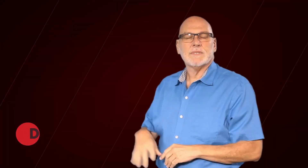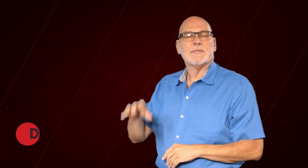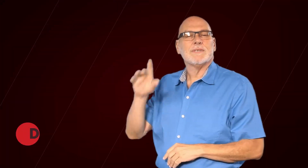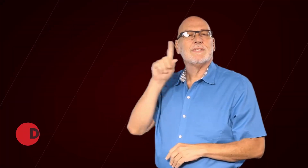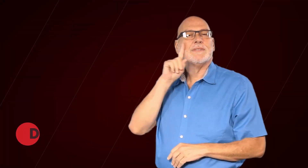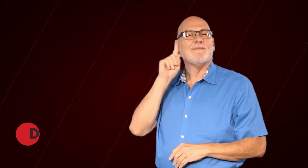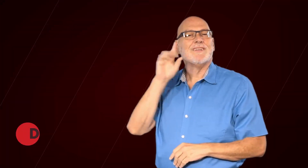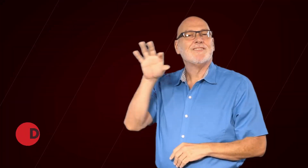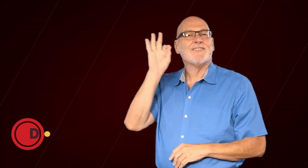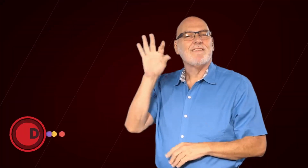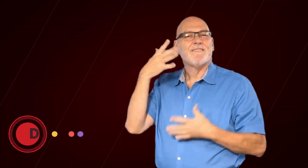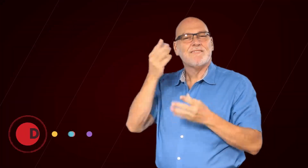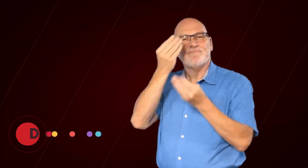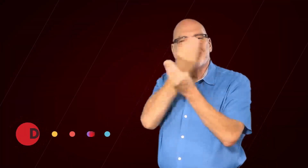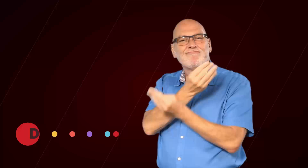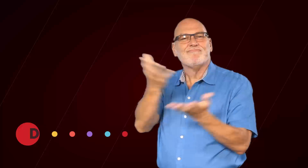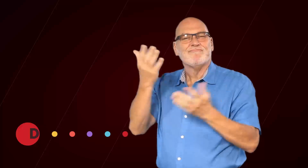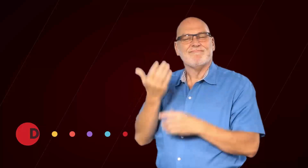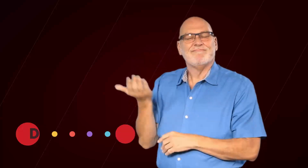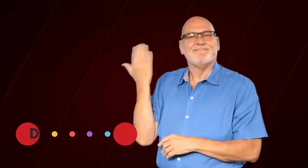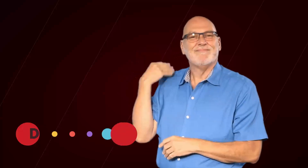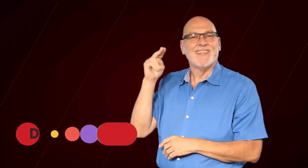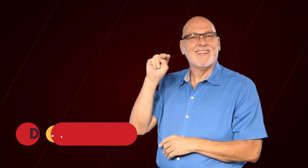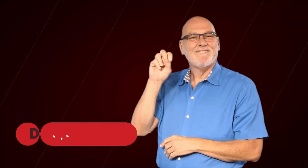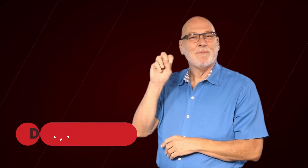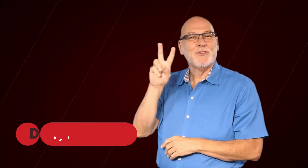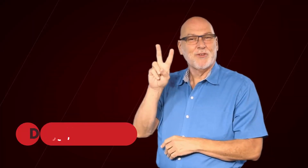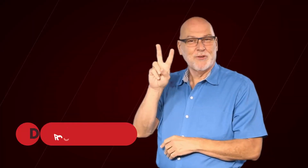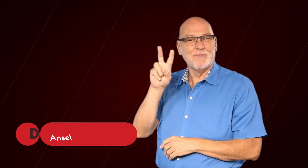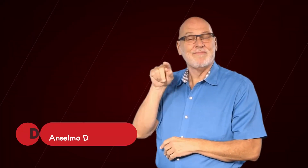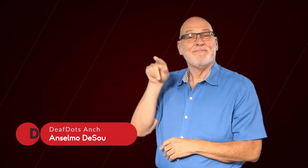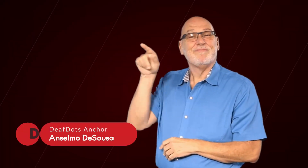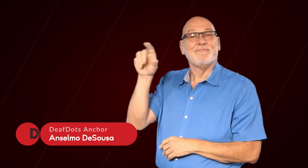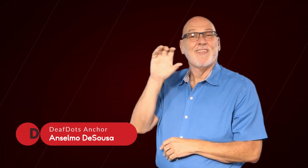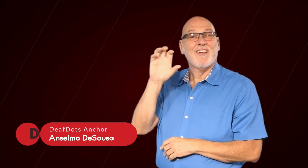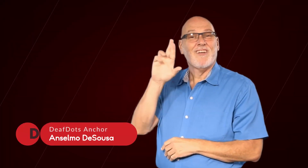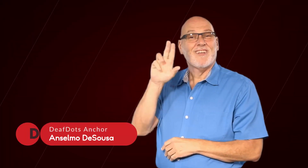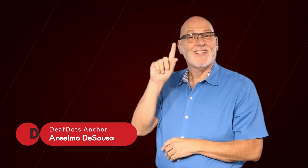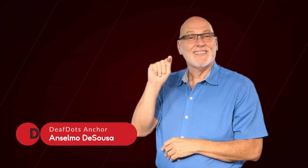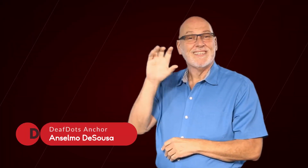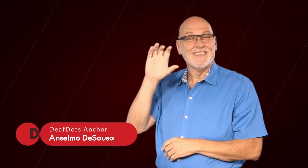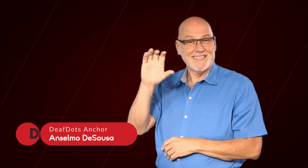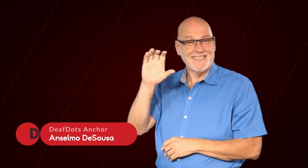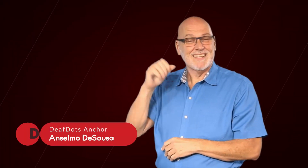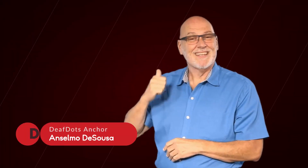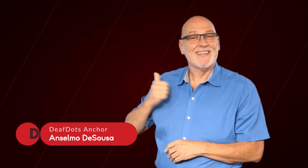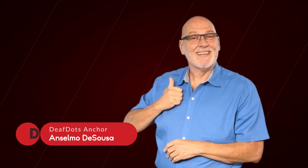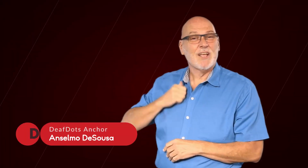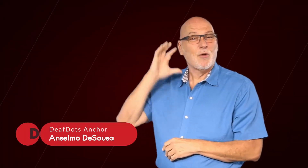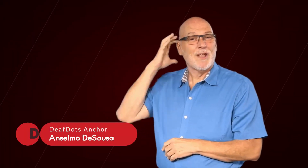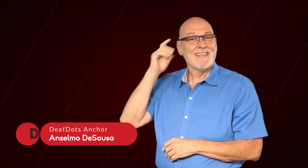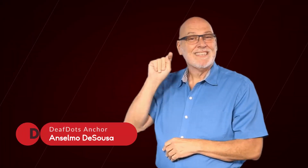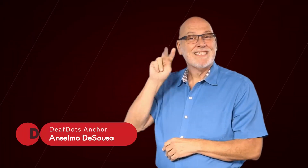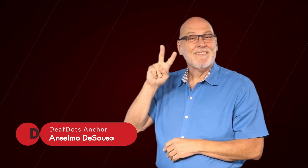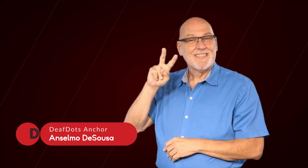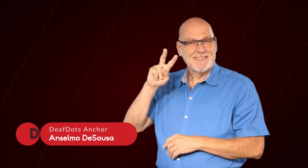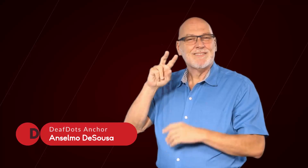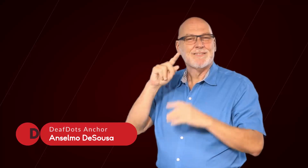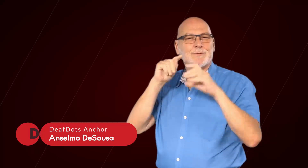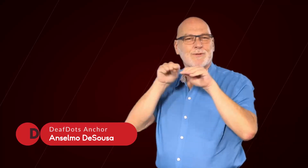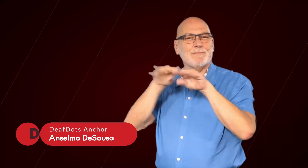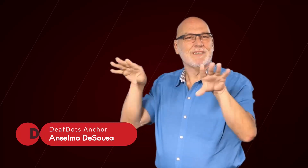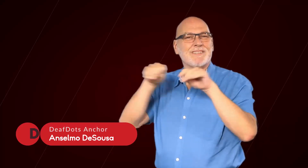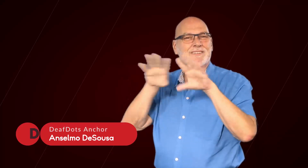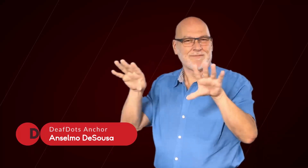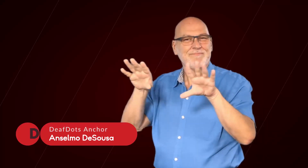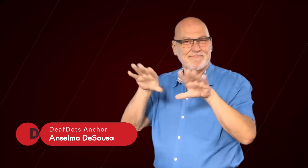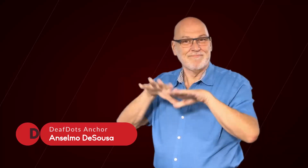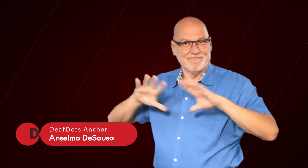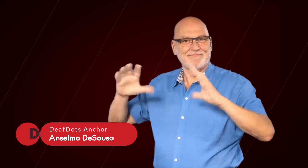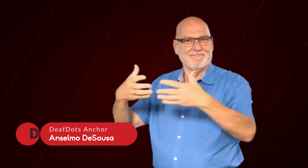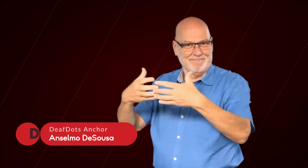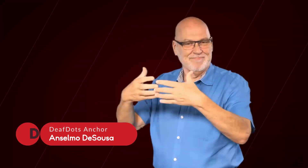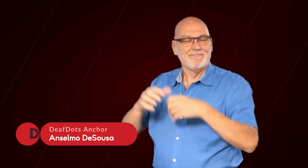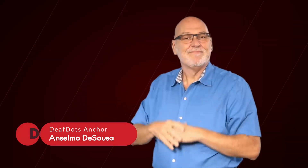[Anselmo]: DeafDots reported last November that the Canadian Radio-television